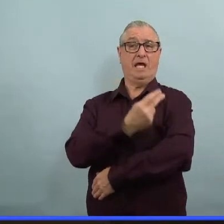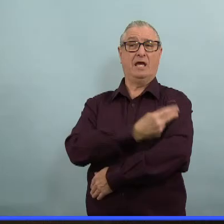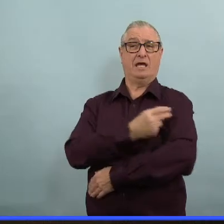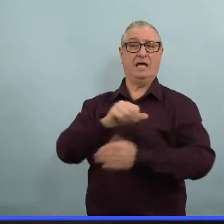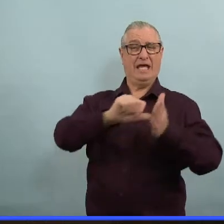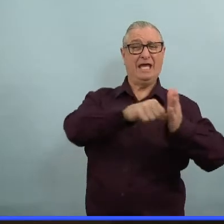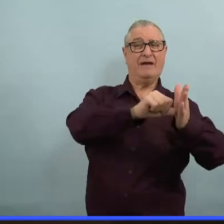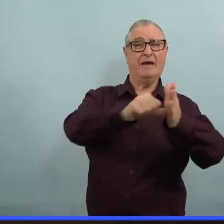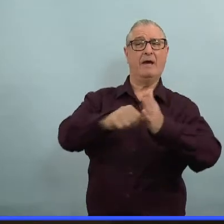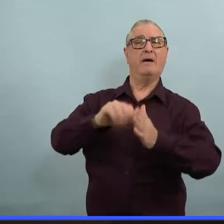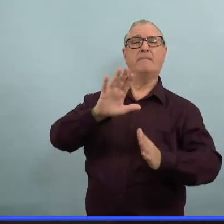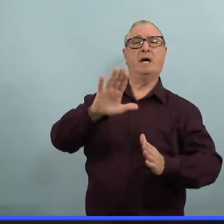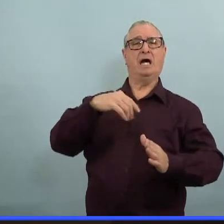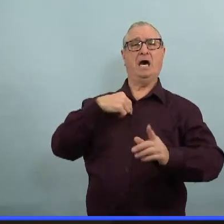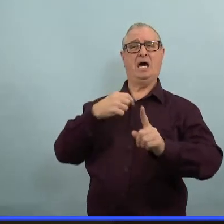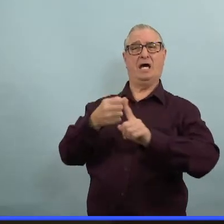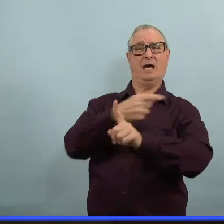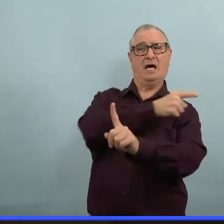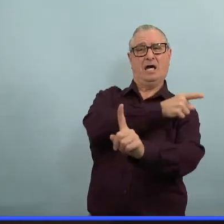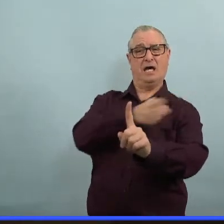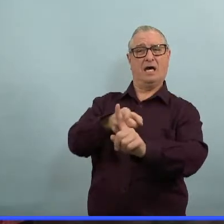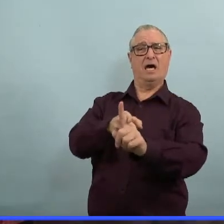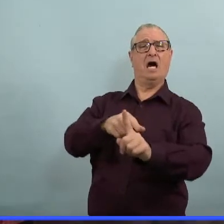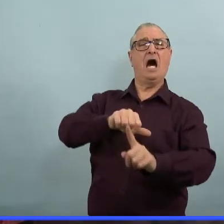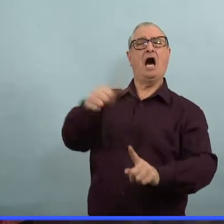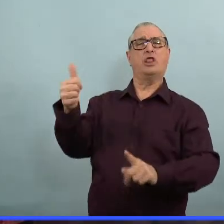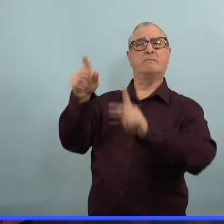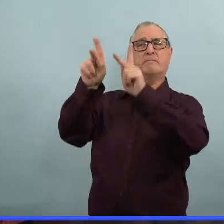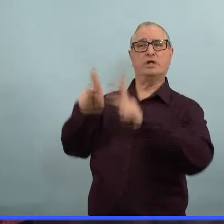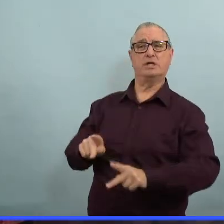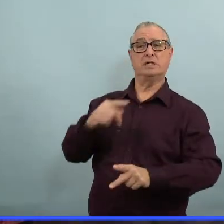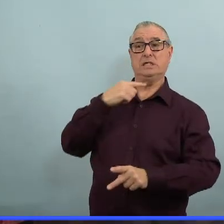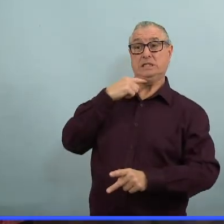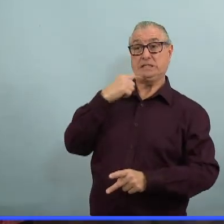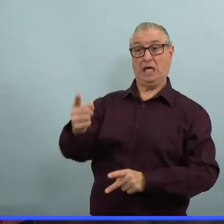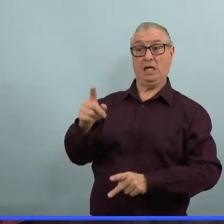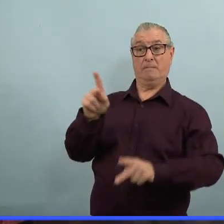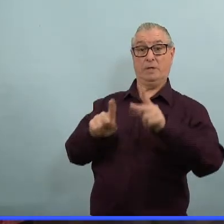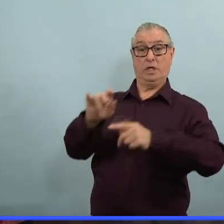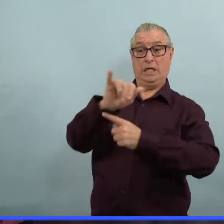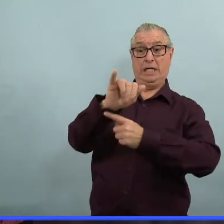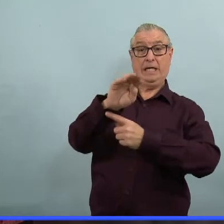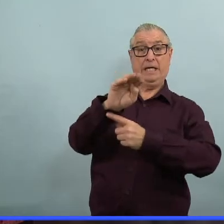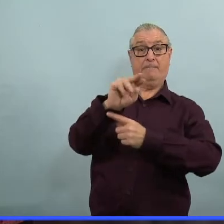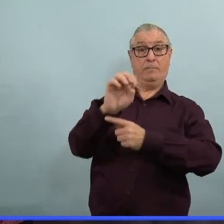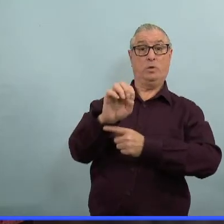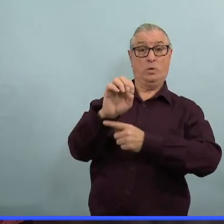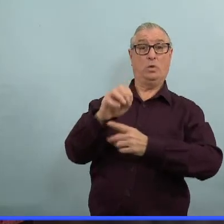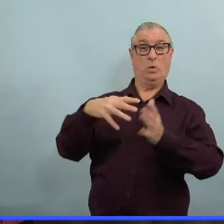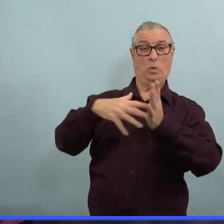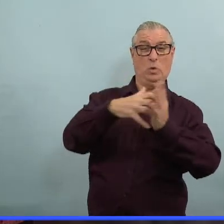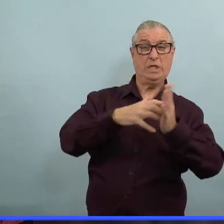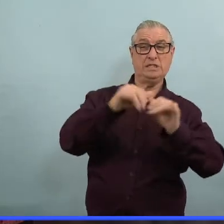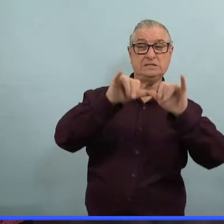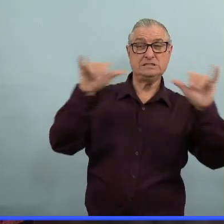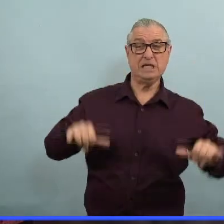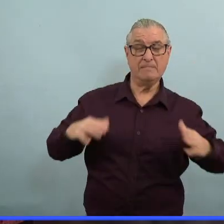elderly or disabled i would say that we've had uh you know restrictions in place to try and help um